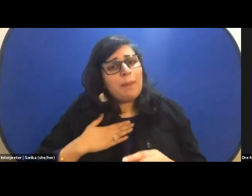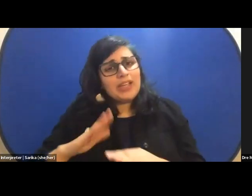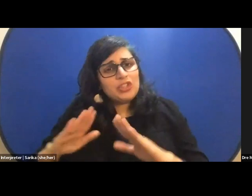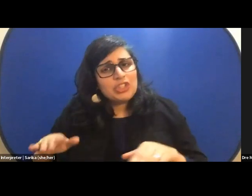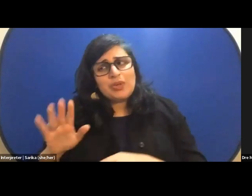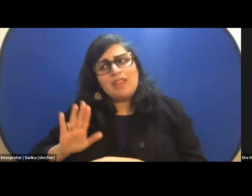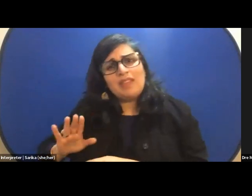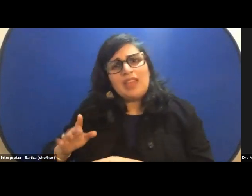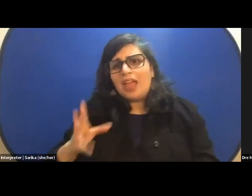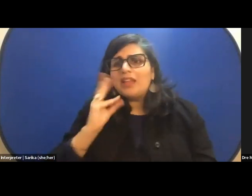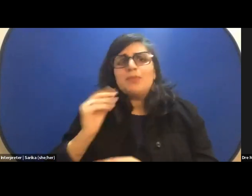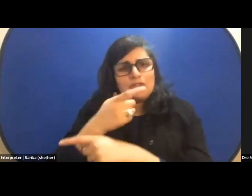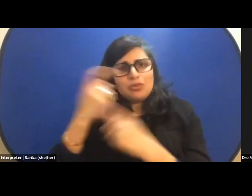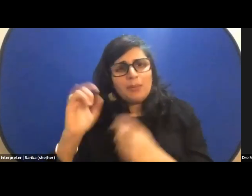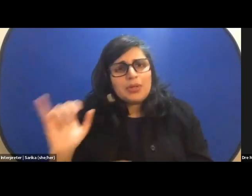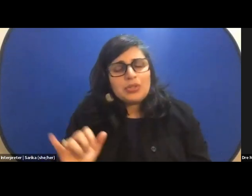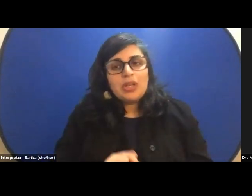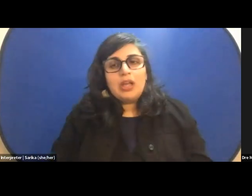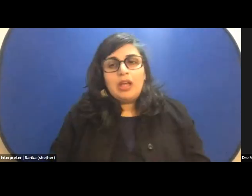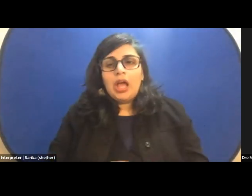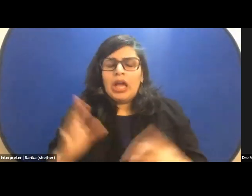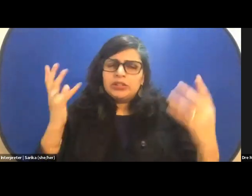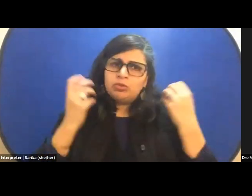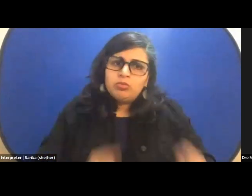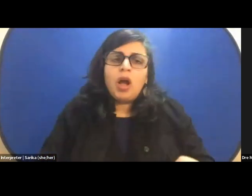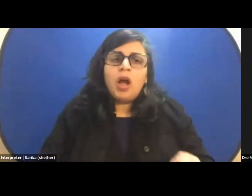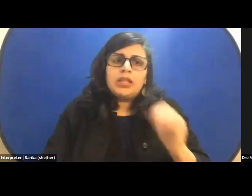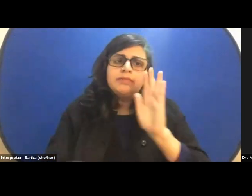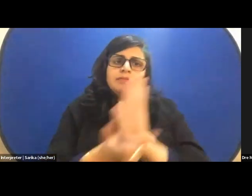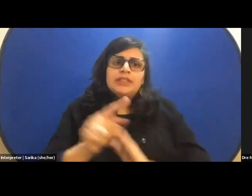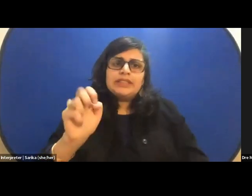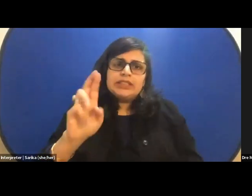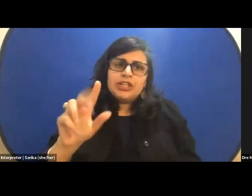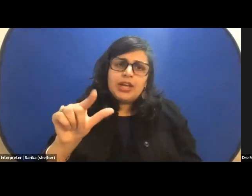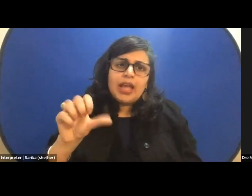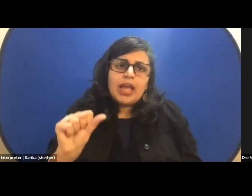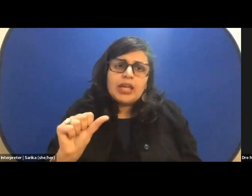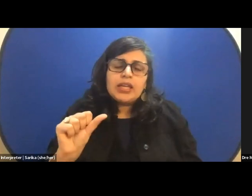scar on my forehead from being hit. It's caused me trauma and trauma for my